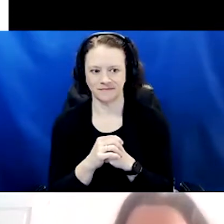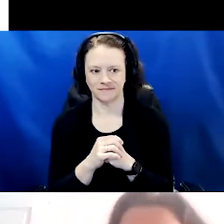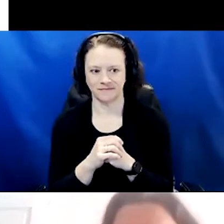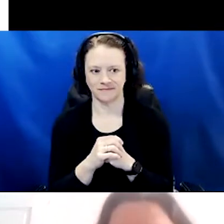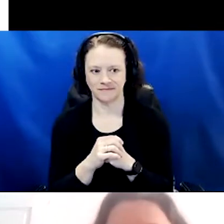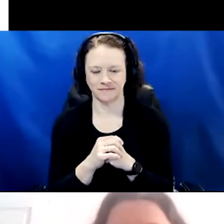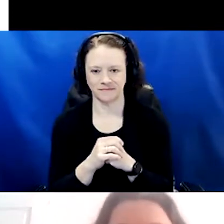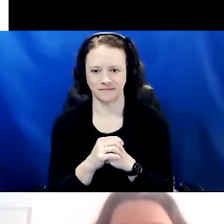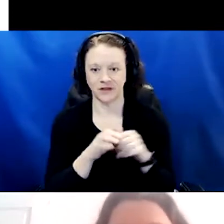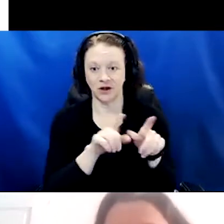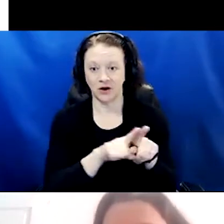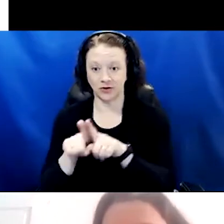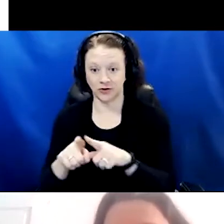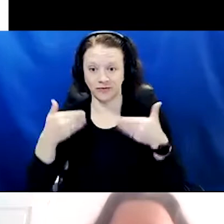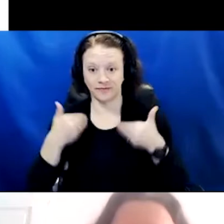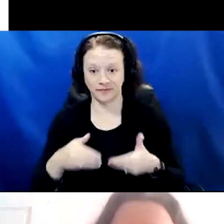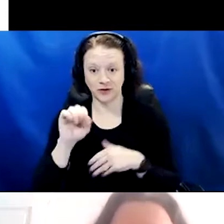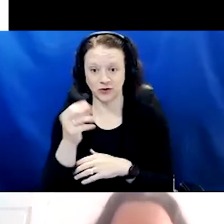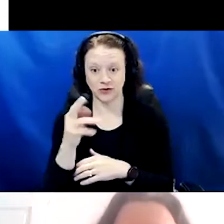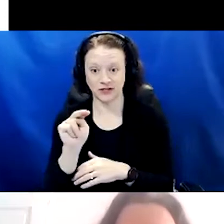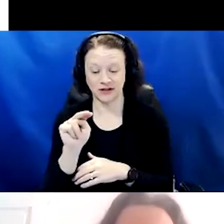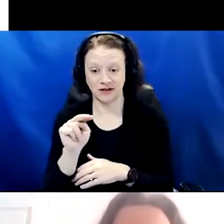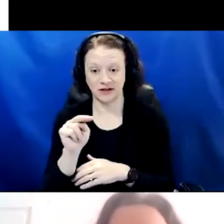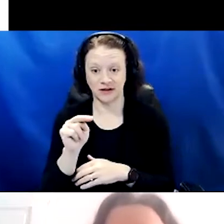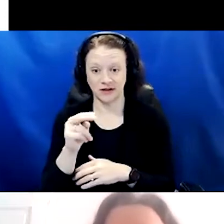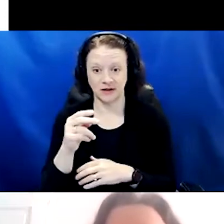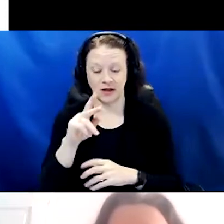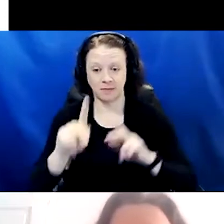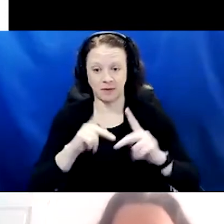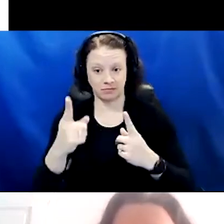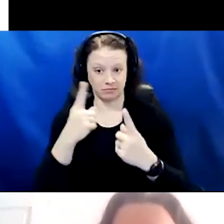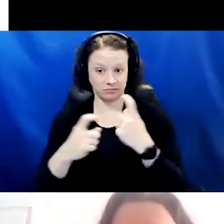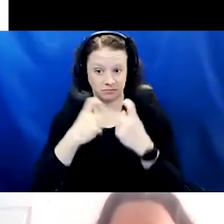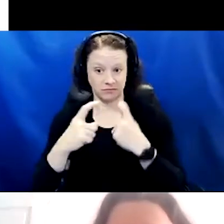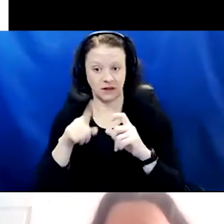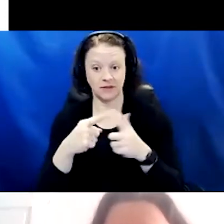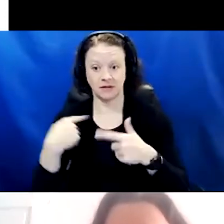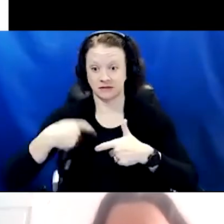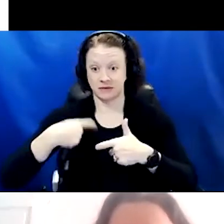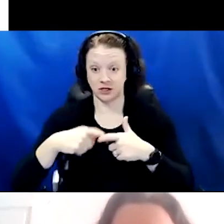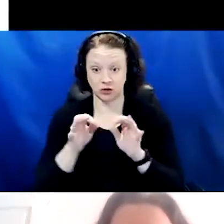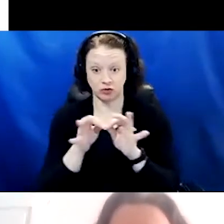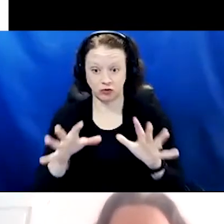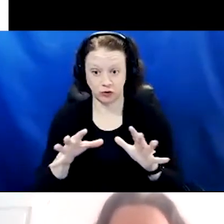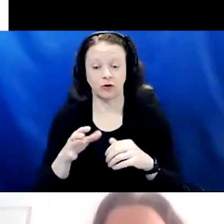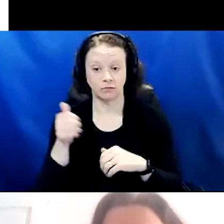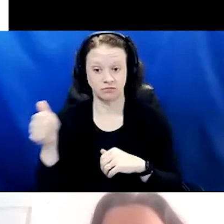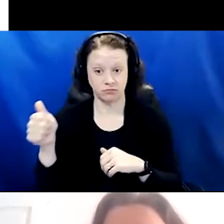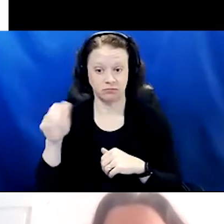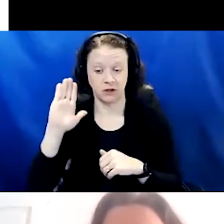[Susan] Also, this is Susan, in people answer, ask questions, the Spanish interpreter will translate it